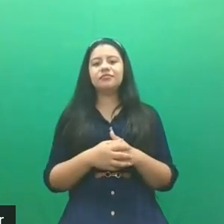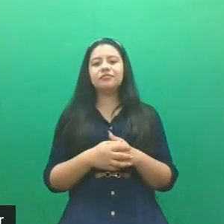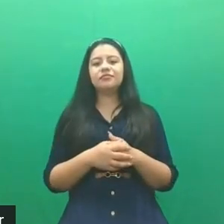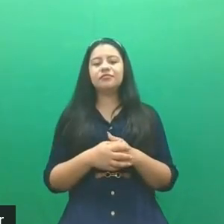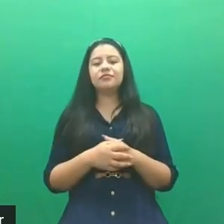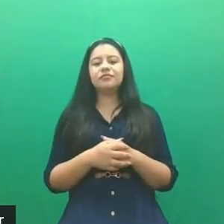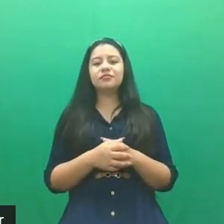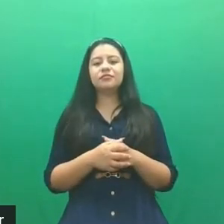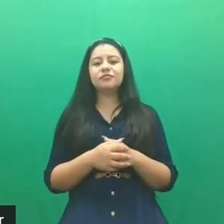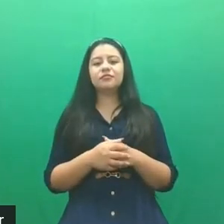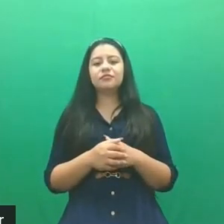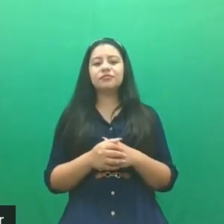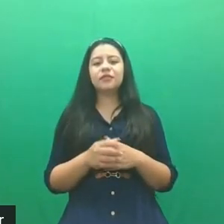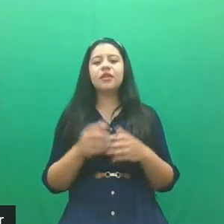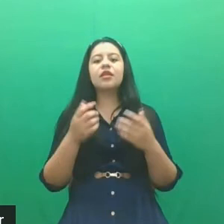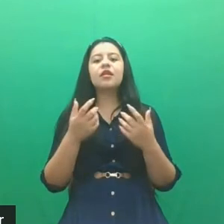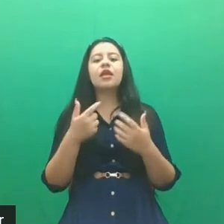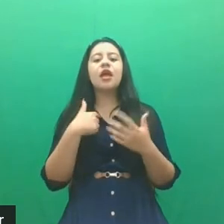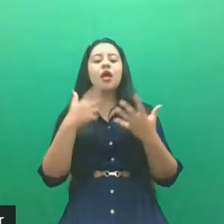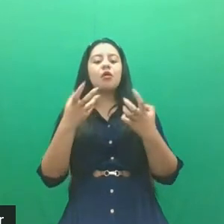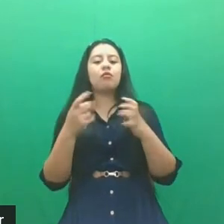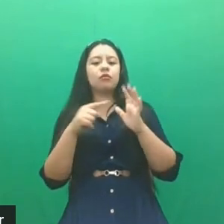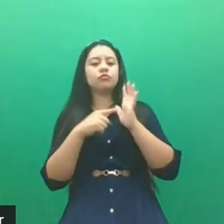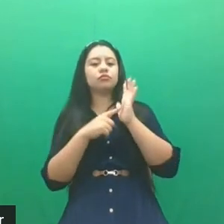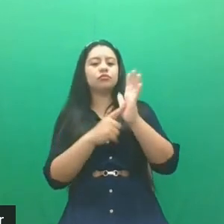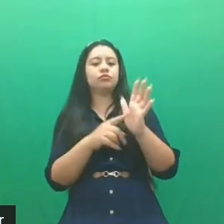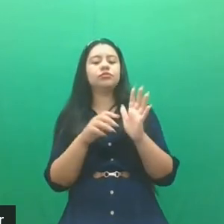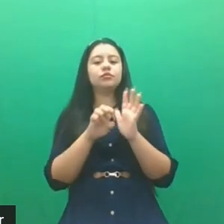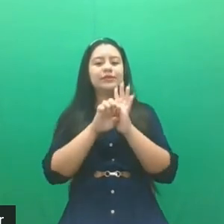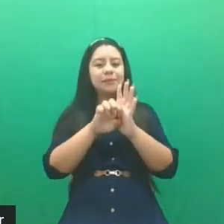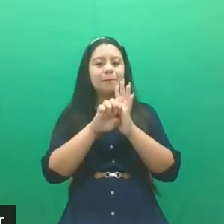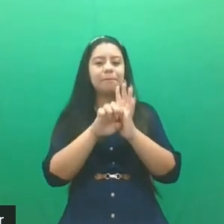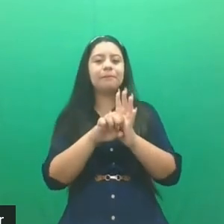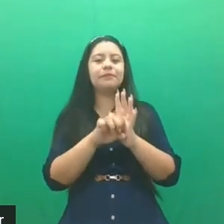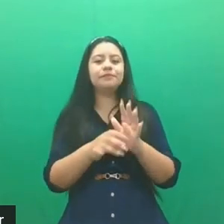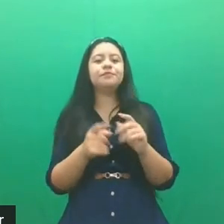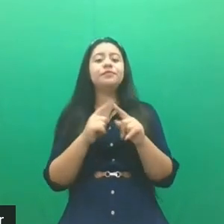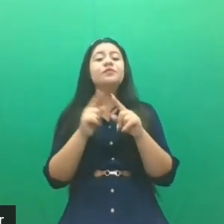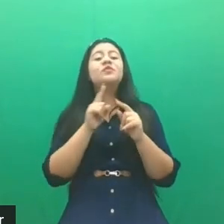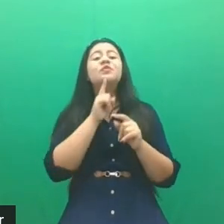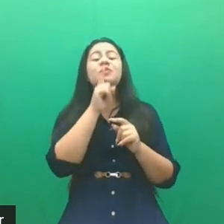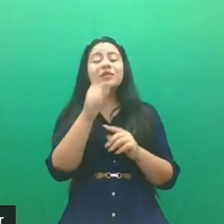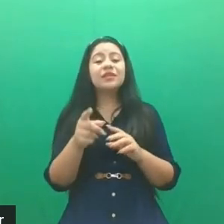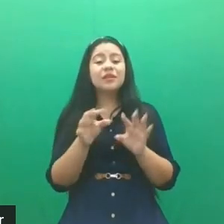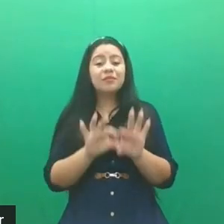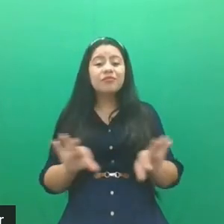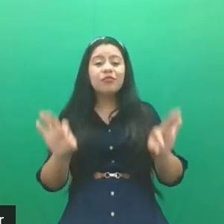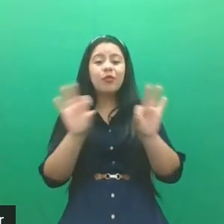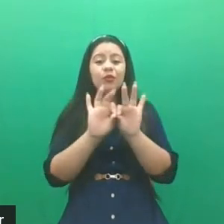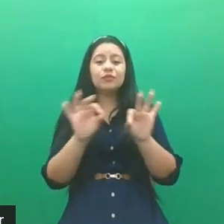of inclusion and accessibility, but it's really important to keep in mind that these aspects